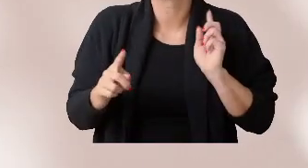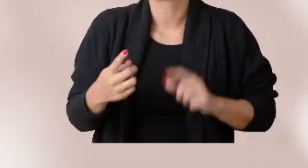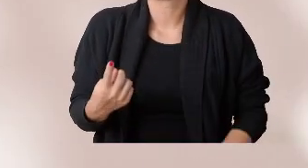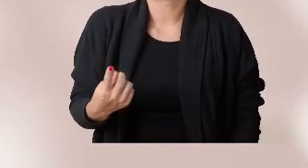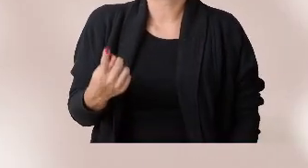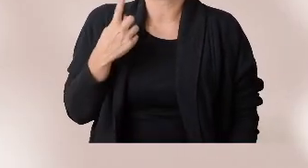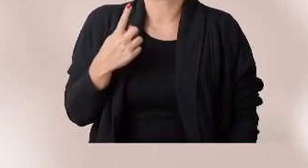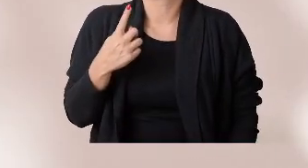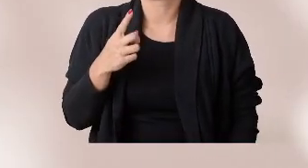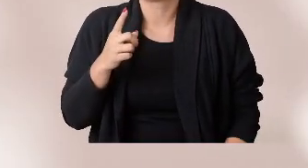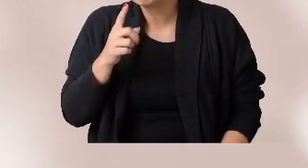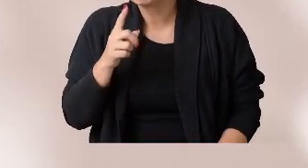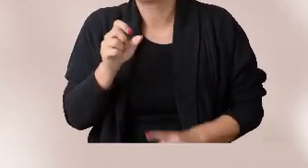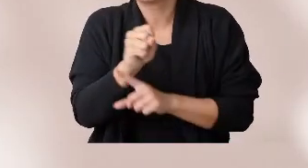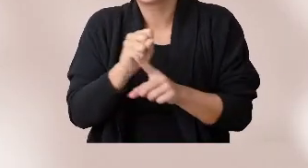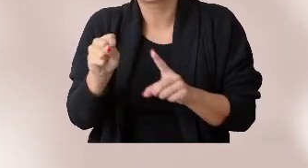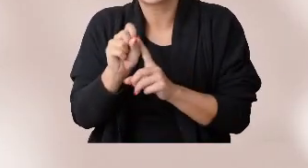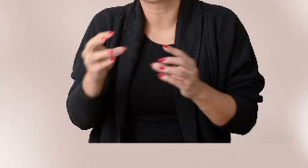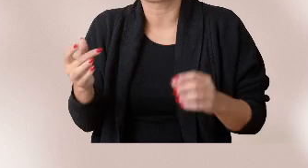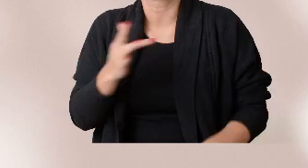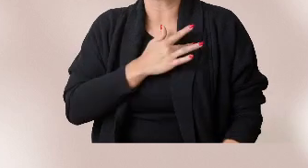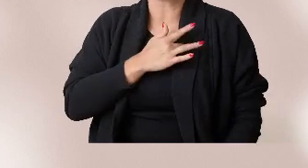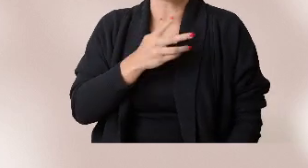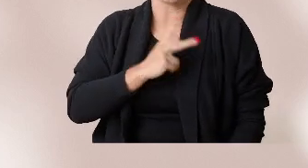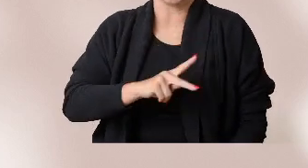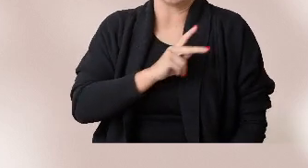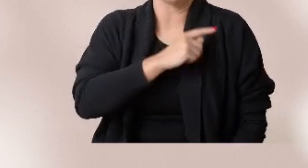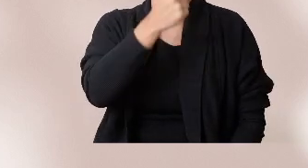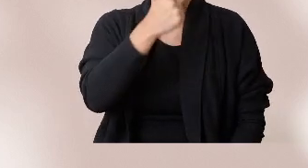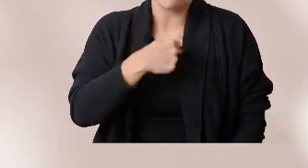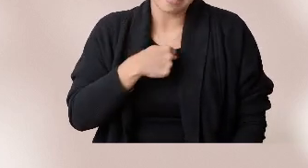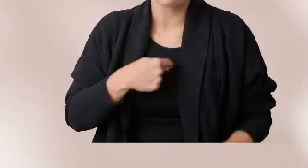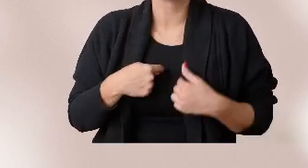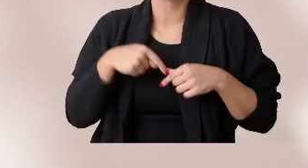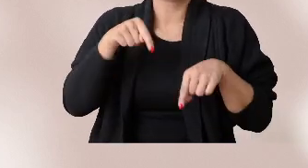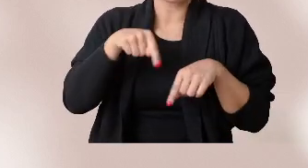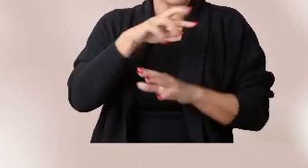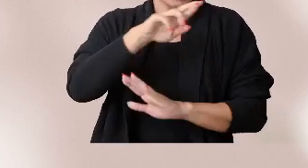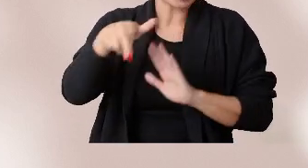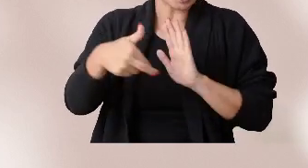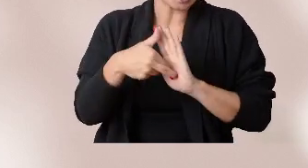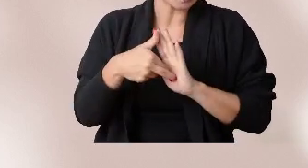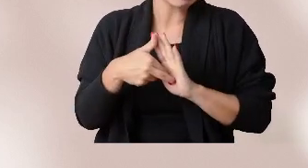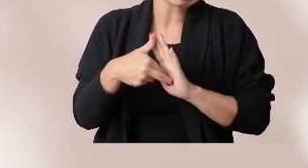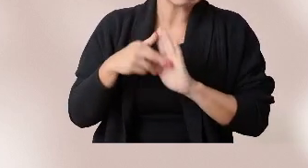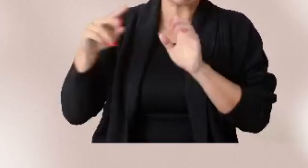that's a little bit more personal to me. I'm in this role, I've been in this role now for, gosh,